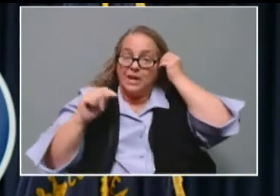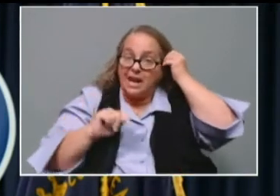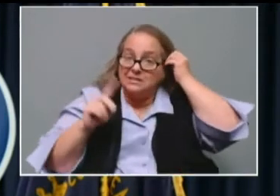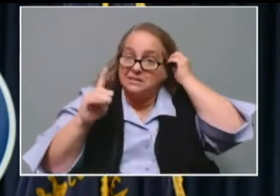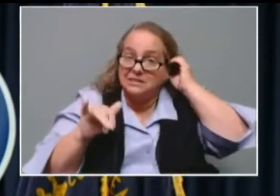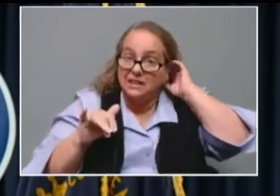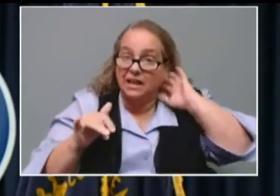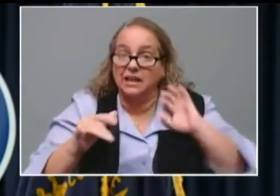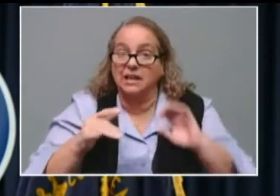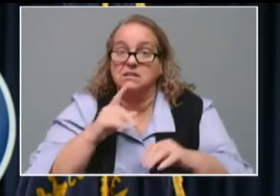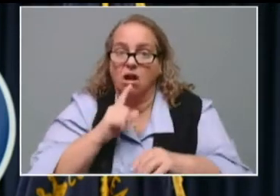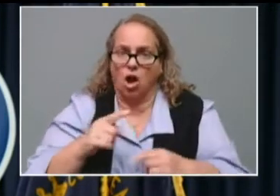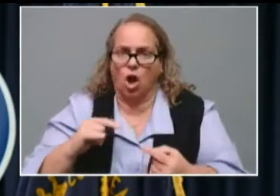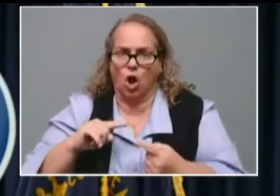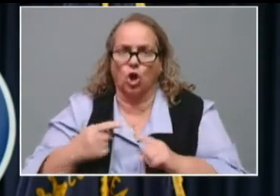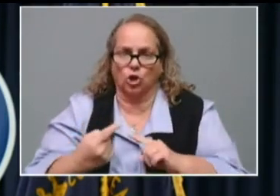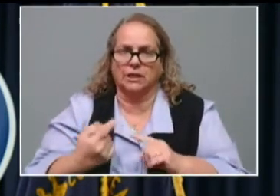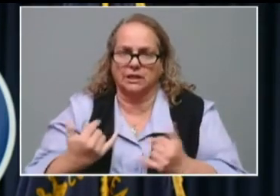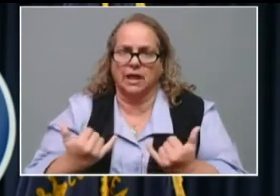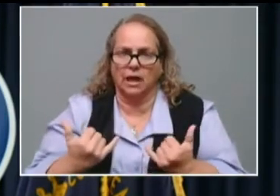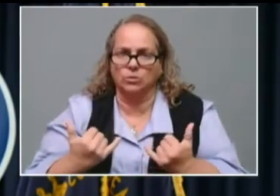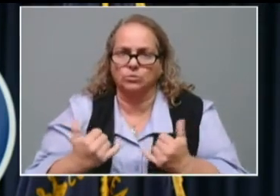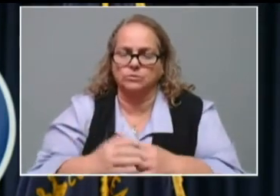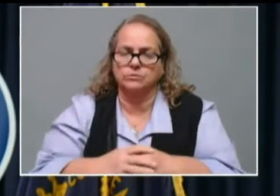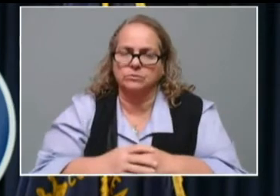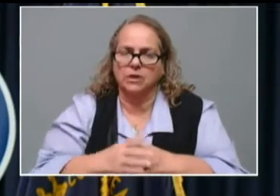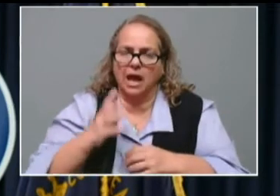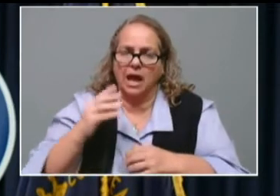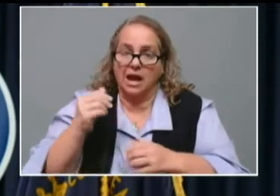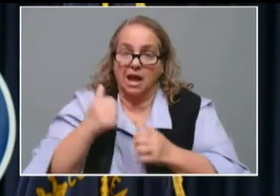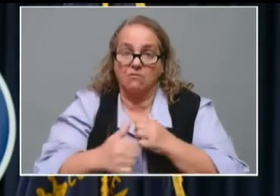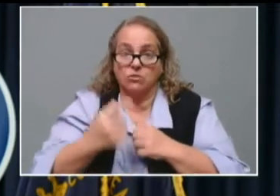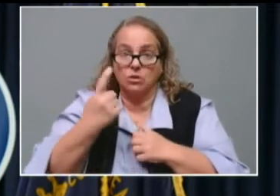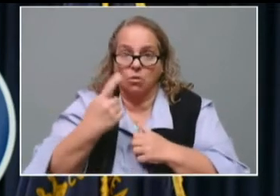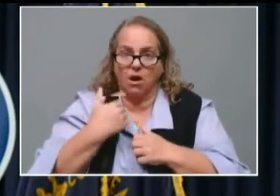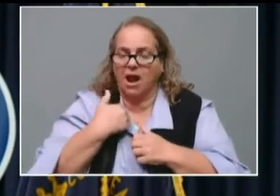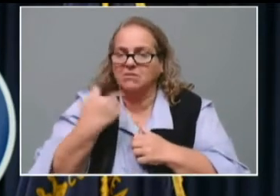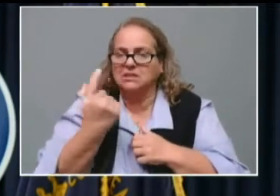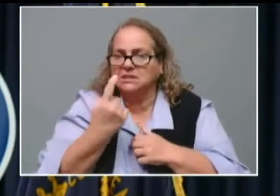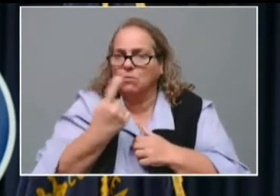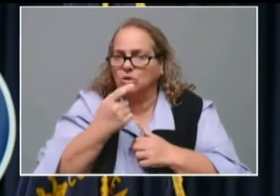hurting and everybody has lost someone now, there's gonna be a lot of grief